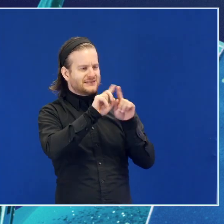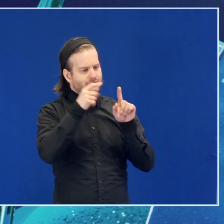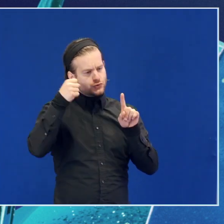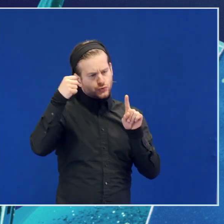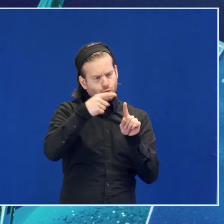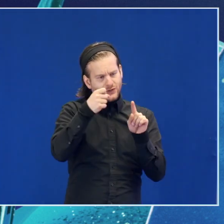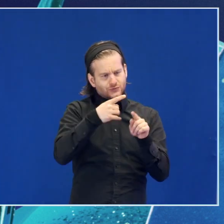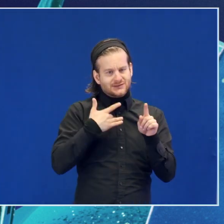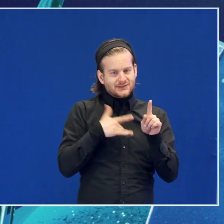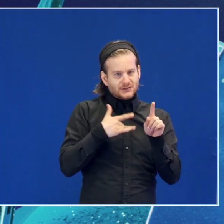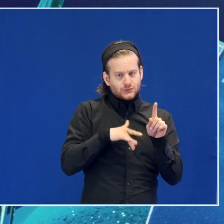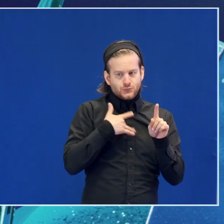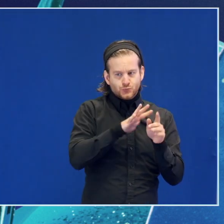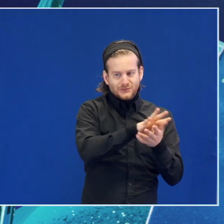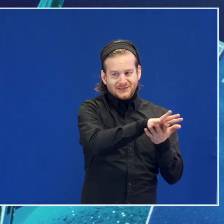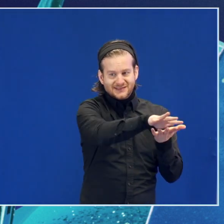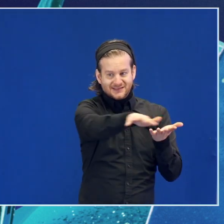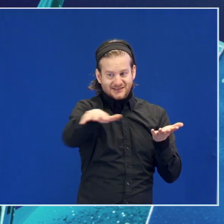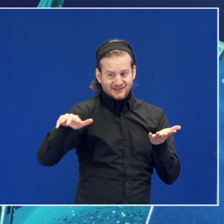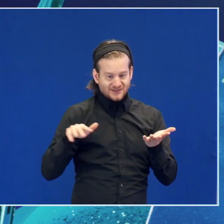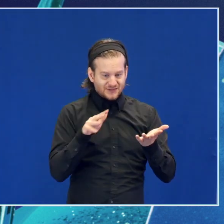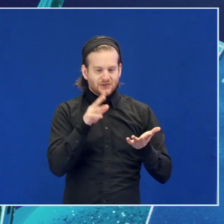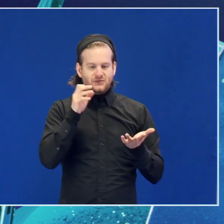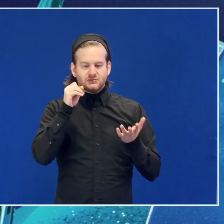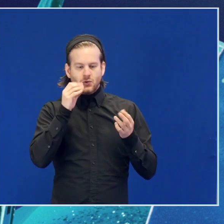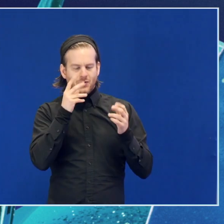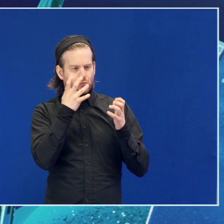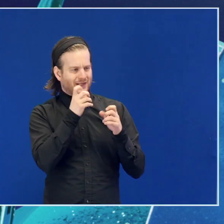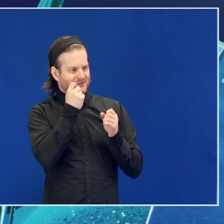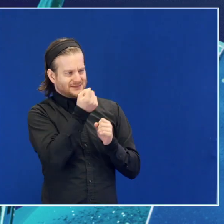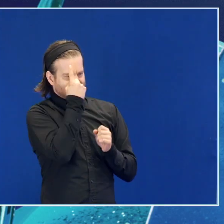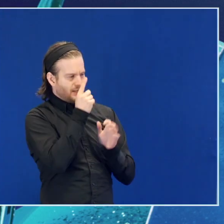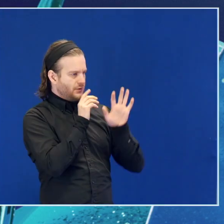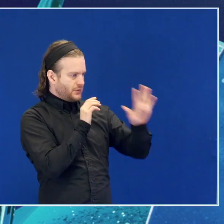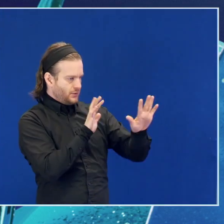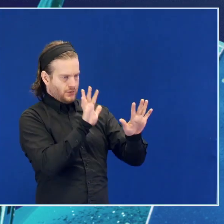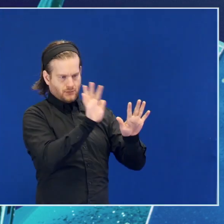across different demographic groups, across different markets.